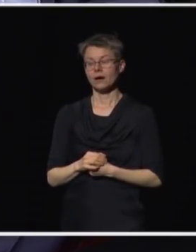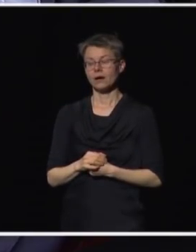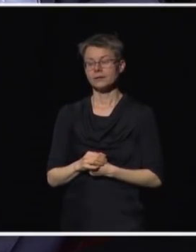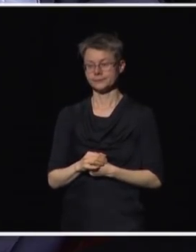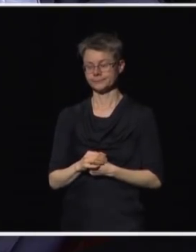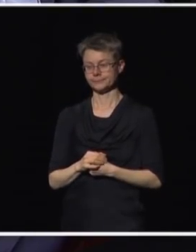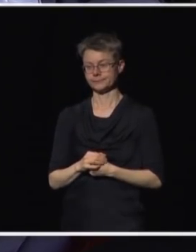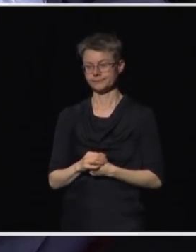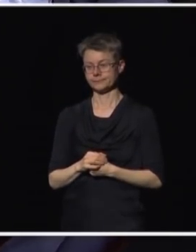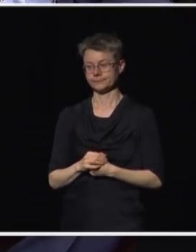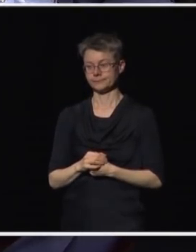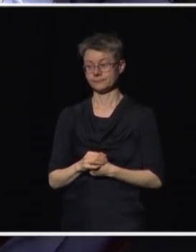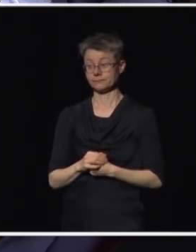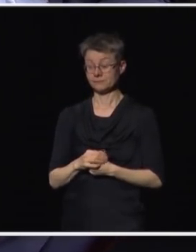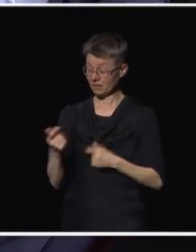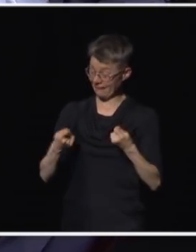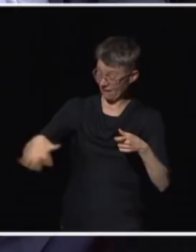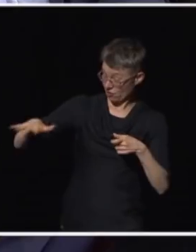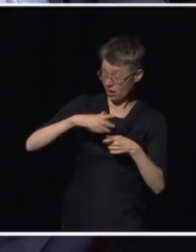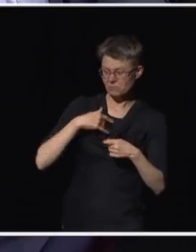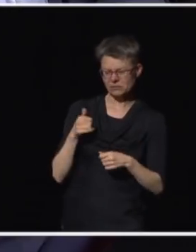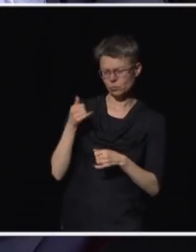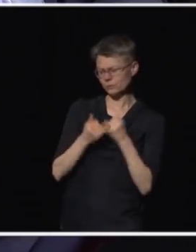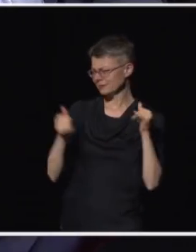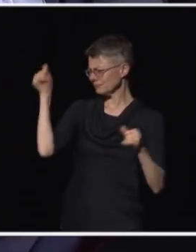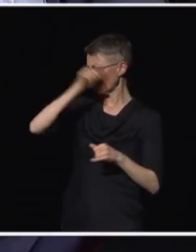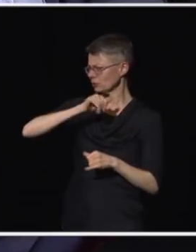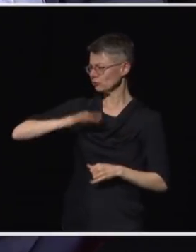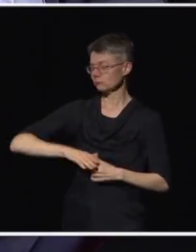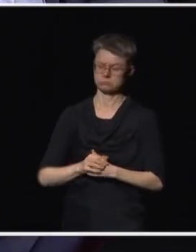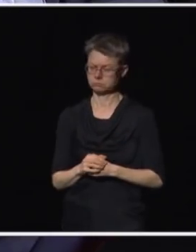I wasn't the smartest kid in my neighbourhood. I certainly was not the smartest kid in my school.